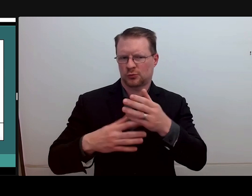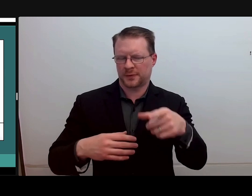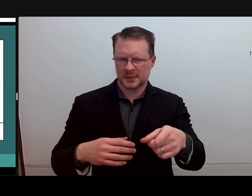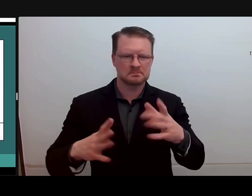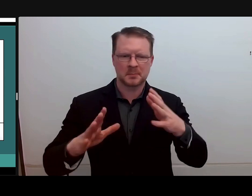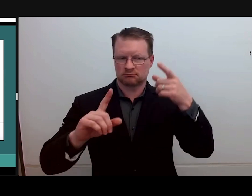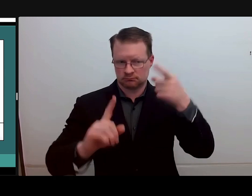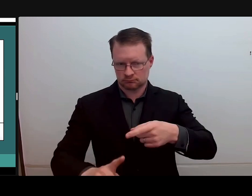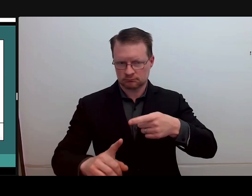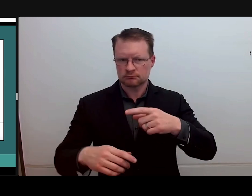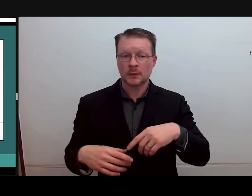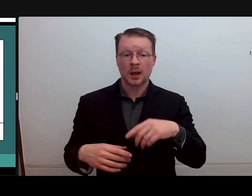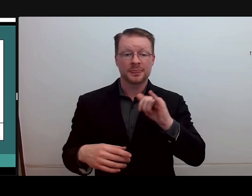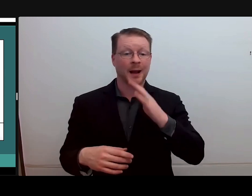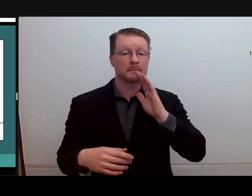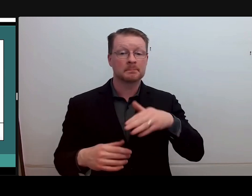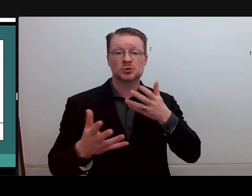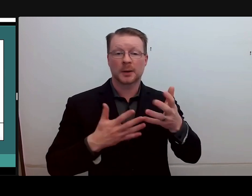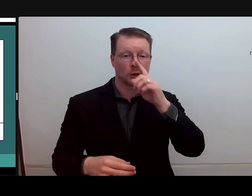I'm going to move quickly through this, but the point of this is essentially